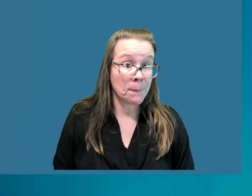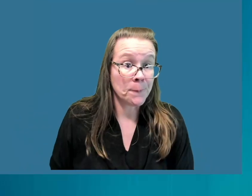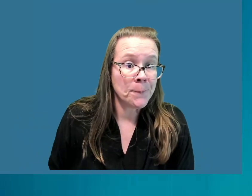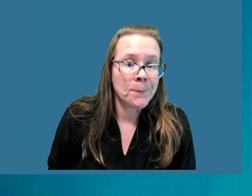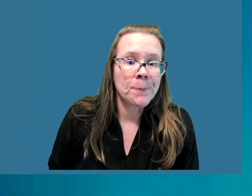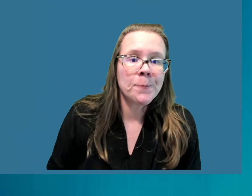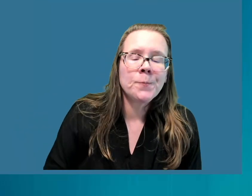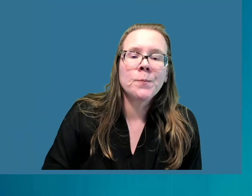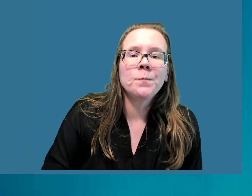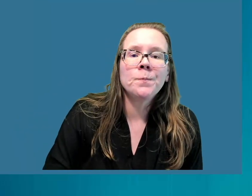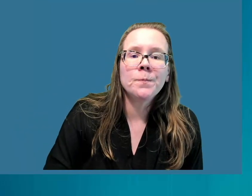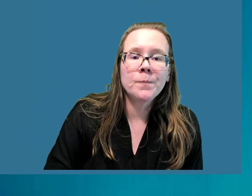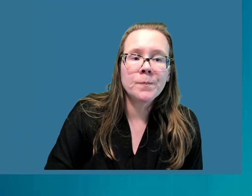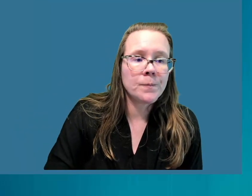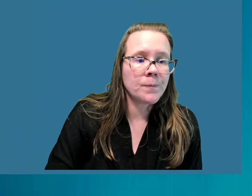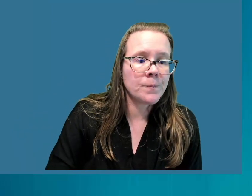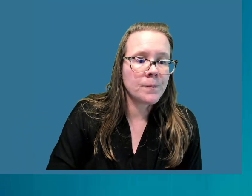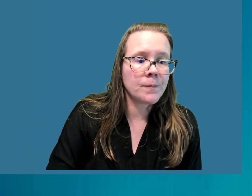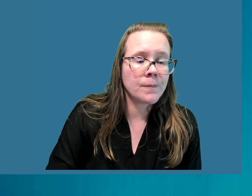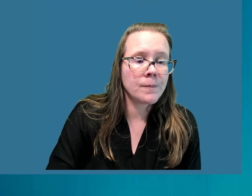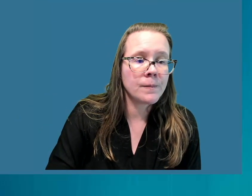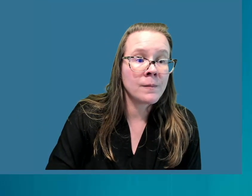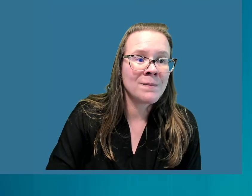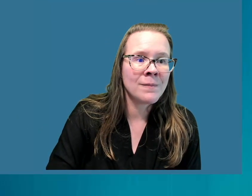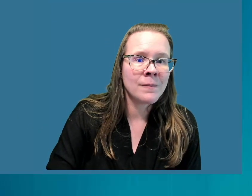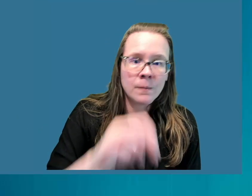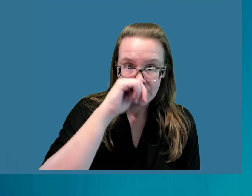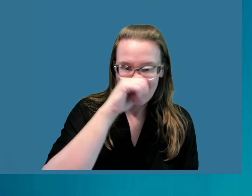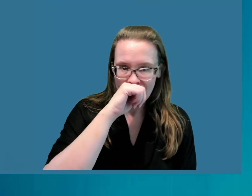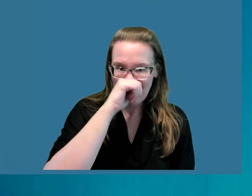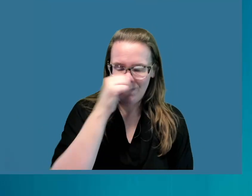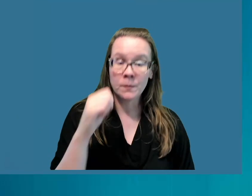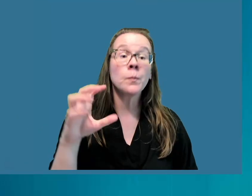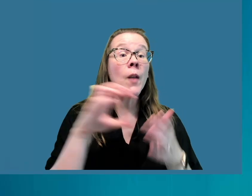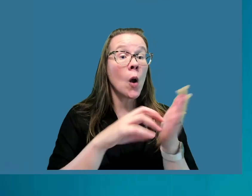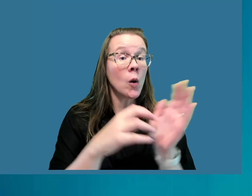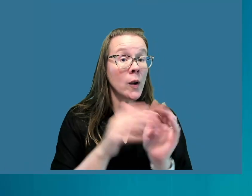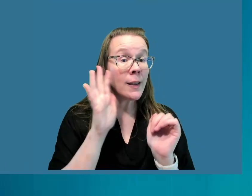the better they're going to be. And then I tend to box them up in a big Tupperware overnight.